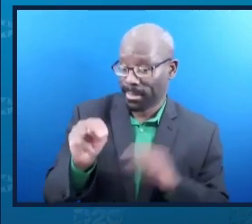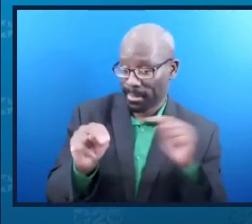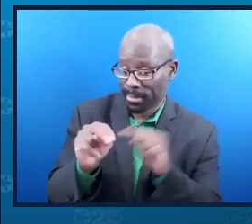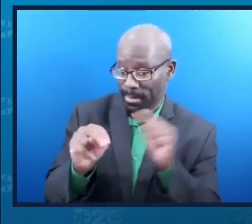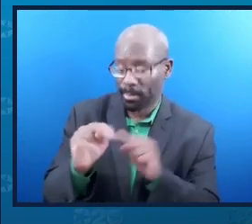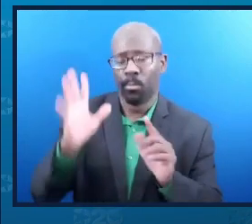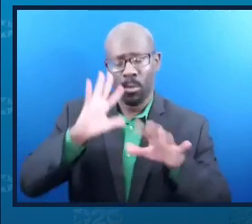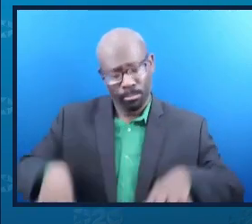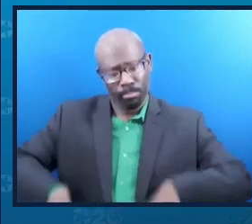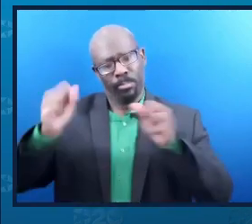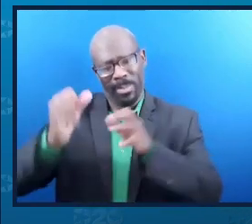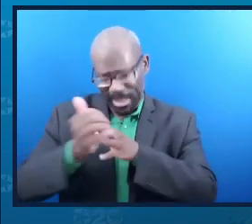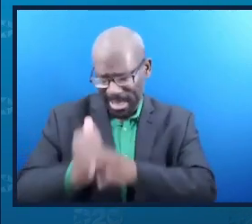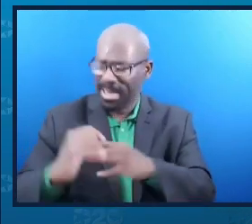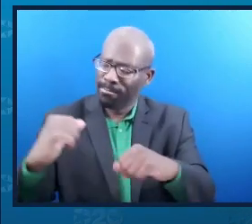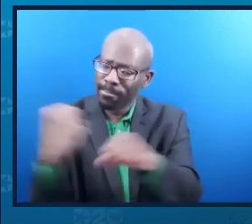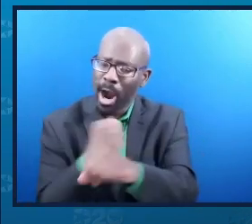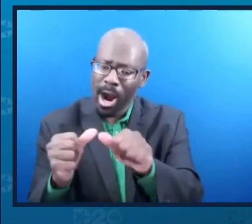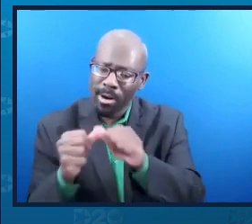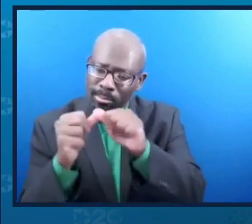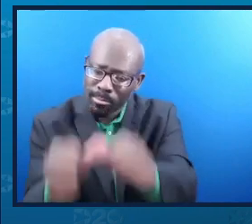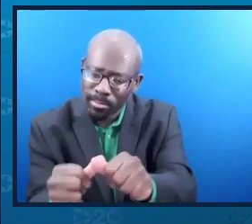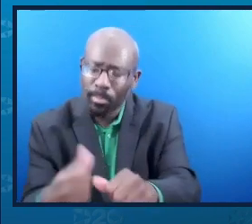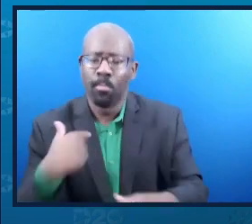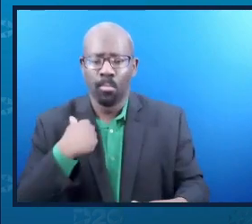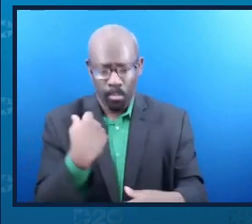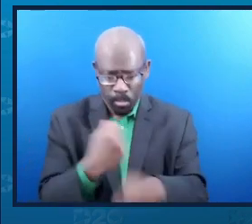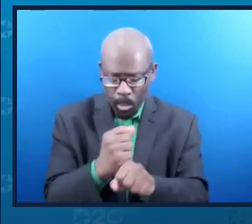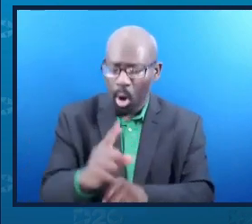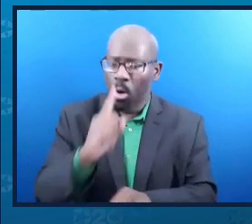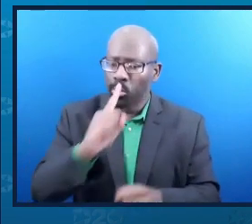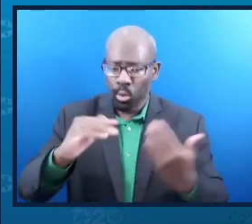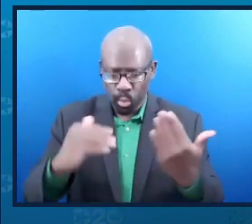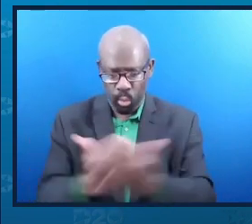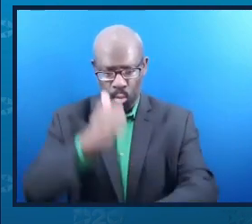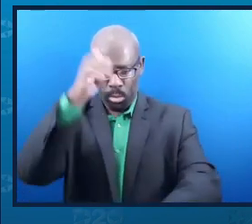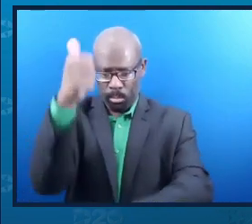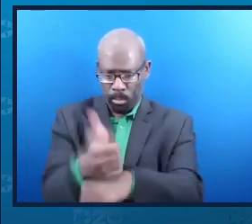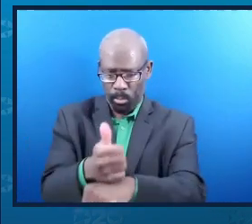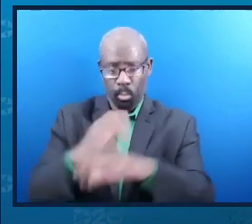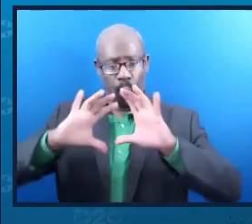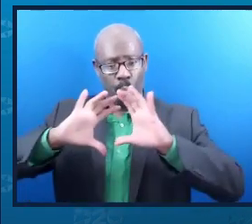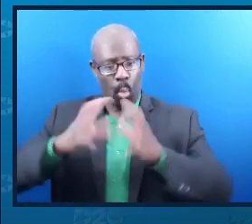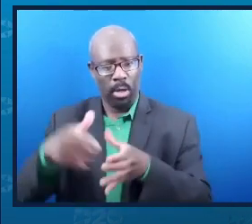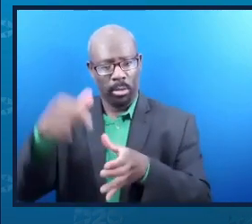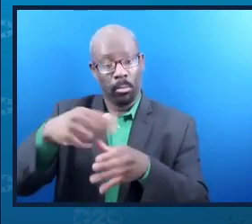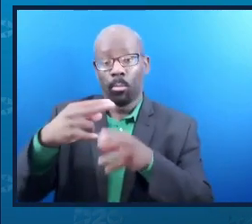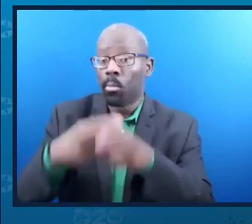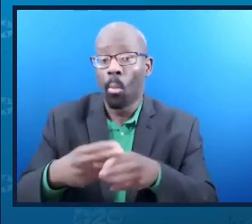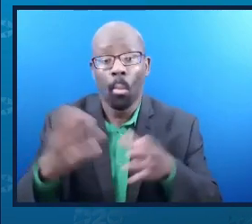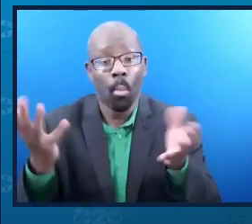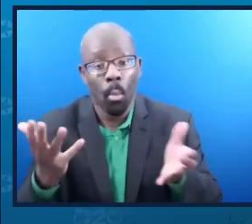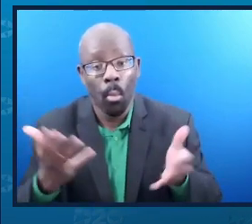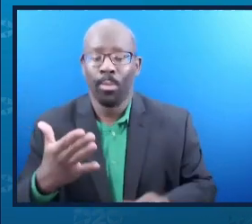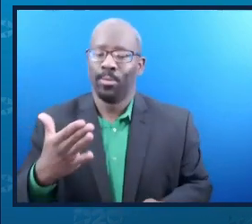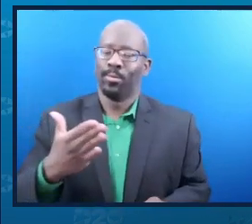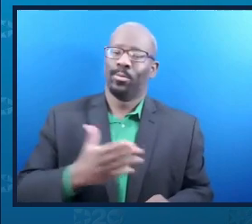FOUNDATION TO HELP SURVIVORS HEAL AND TO CHANGE THE WAY OUR SOCIETY RESPONDS TO SEXUAL